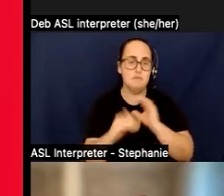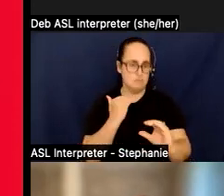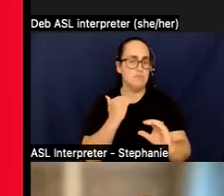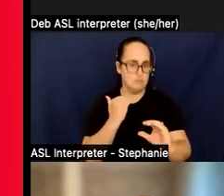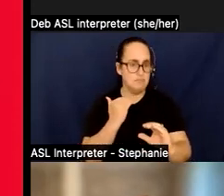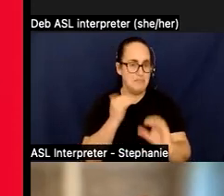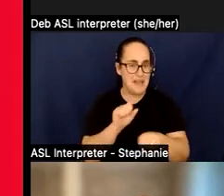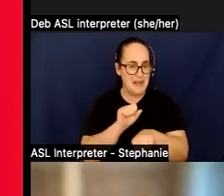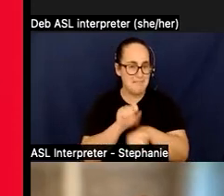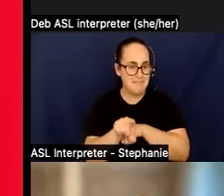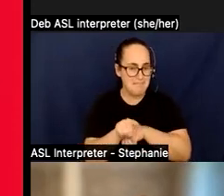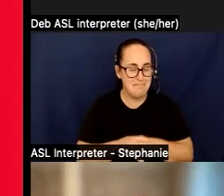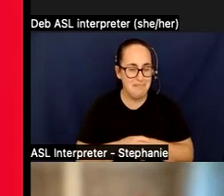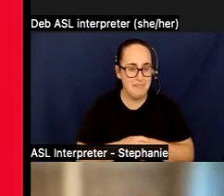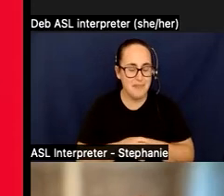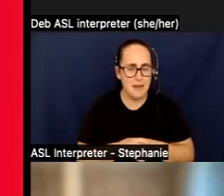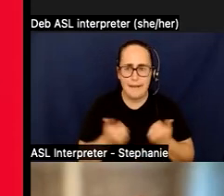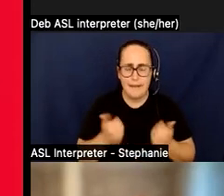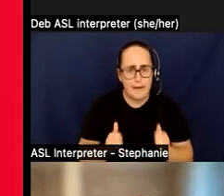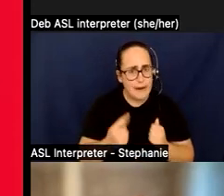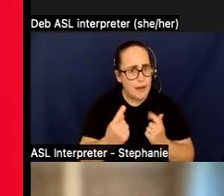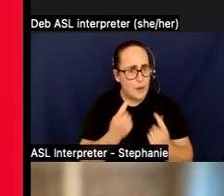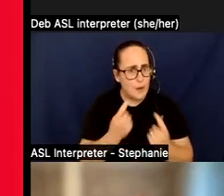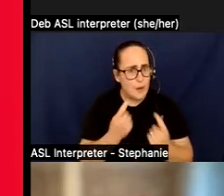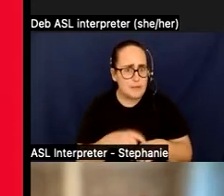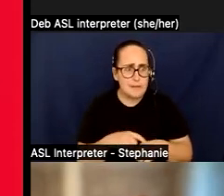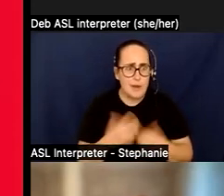feedback on your application or if it's your first time applying, please don't hesitate